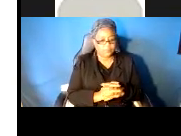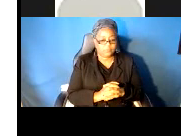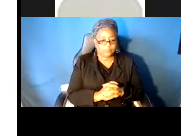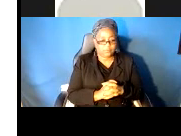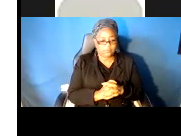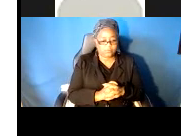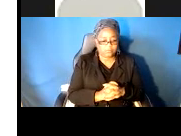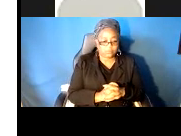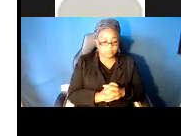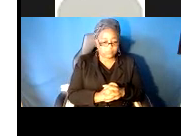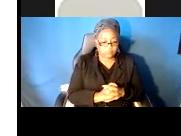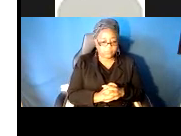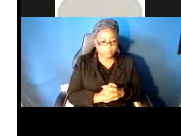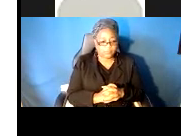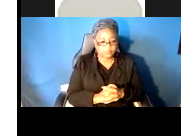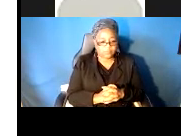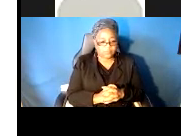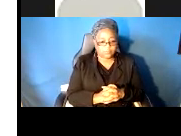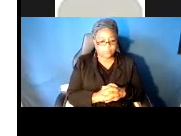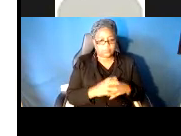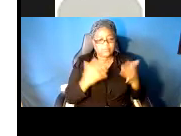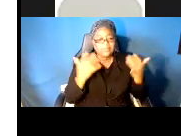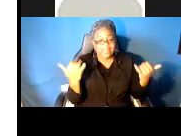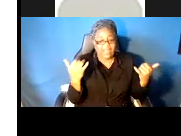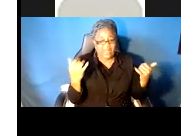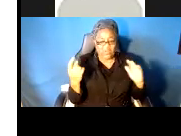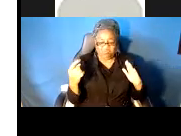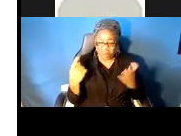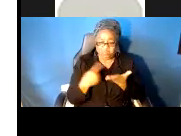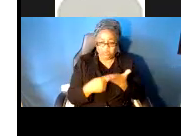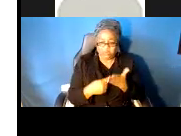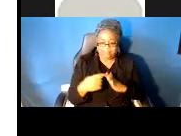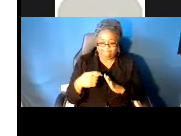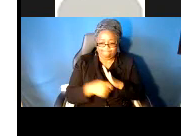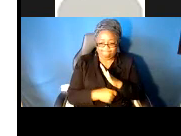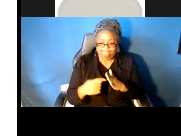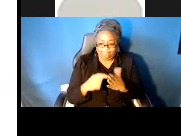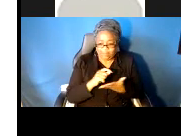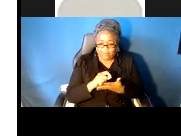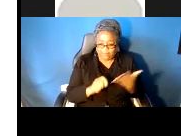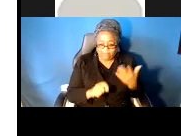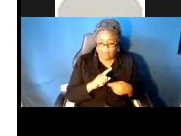All right, now we will delve more specifically into the Arts Impact for Individuals grant program.